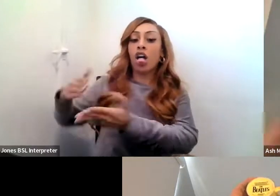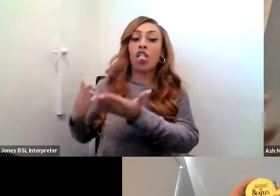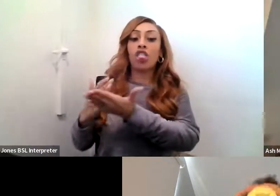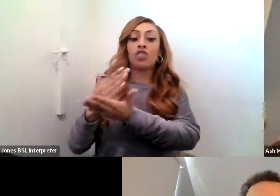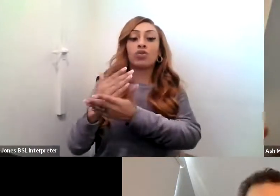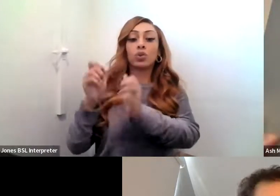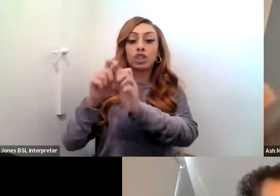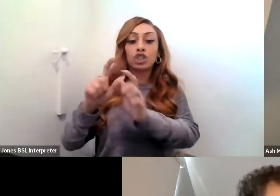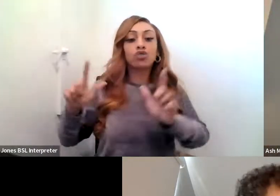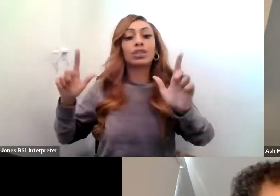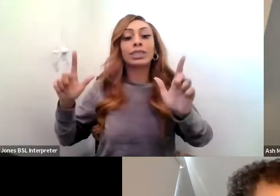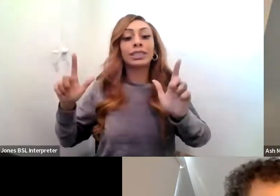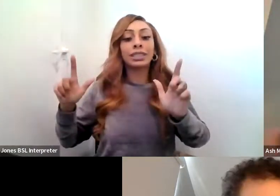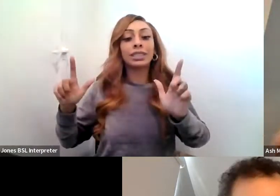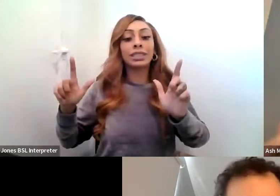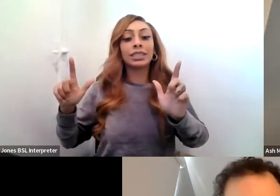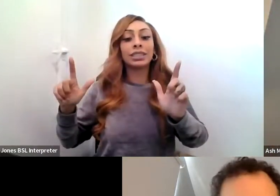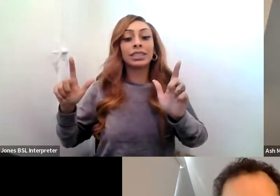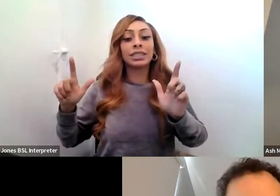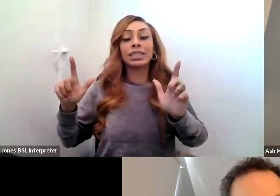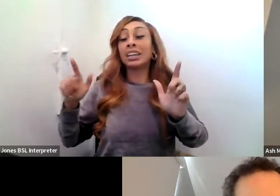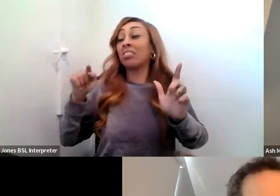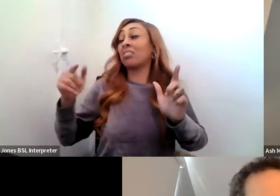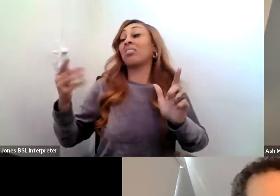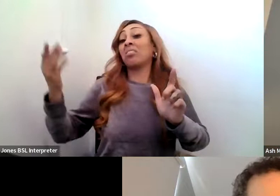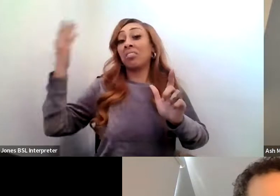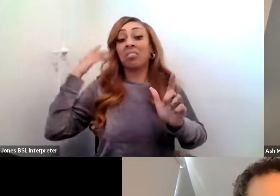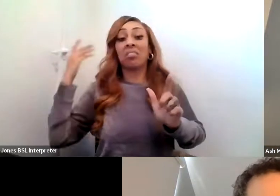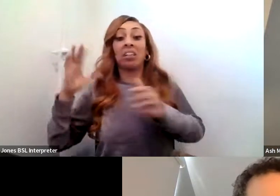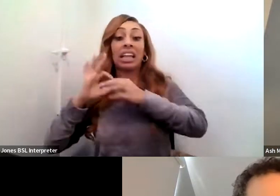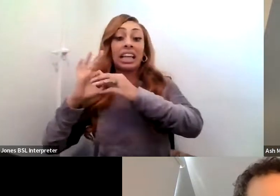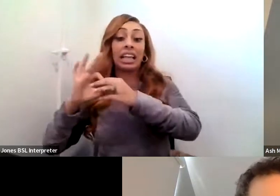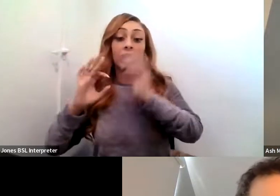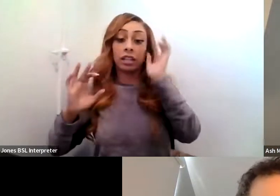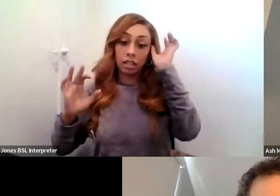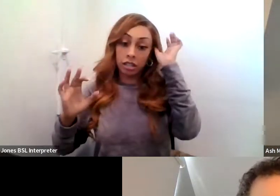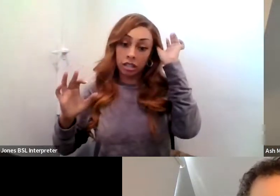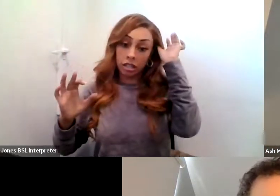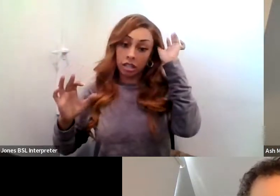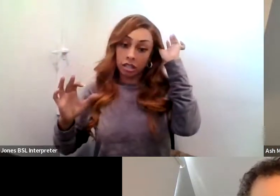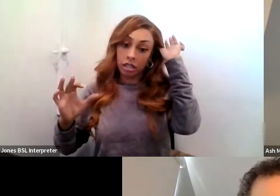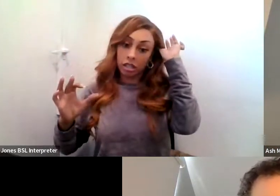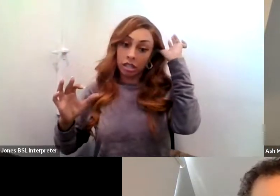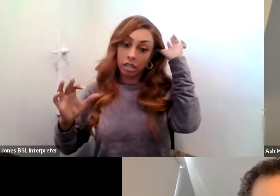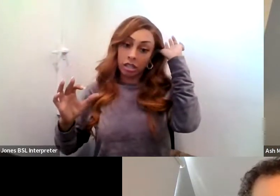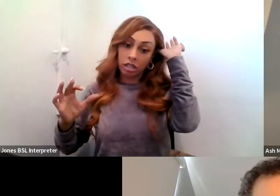and I'm not sure that's what all of the cultural sector is looking for in its audience engagement. None of these questions are actually focused